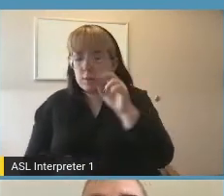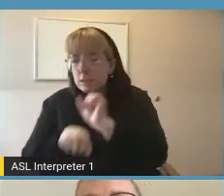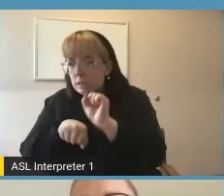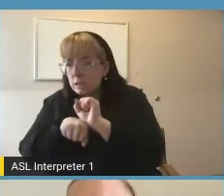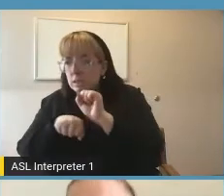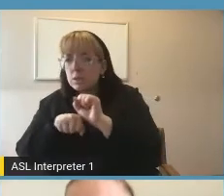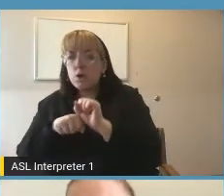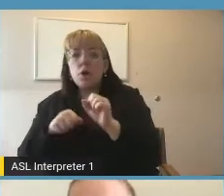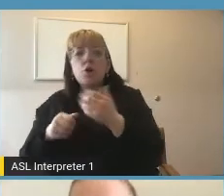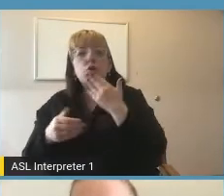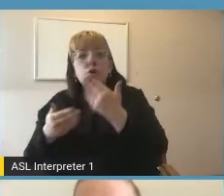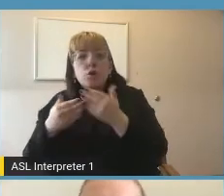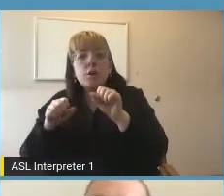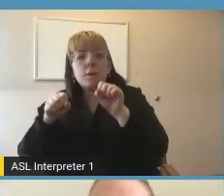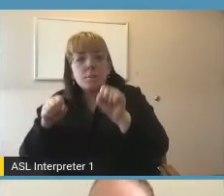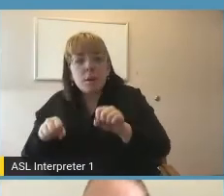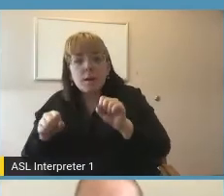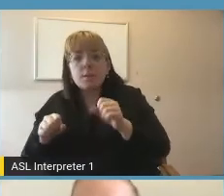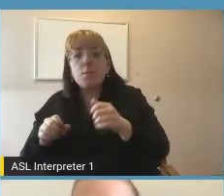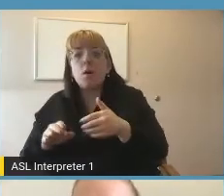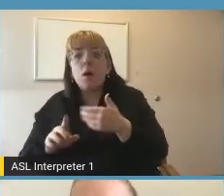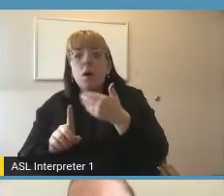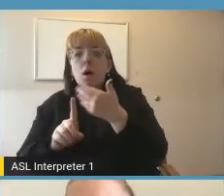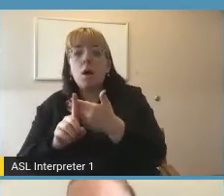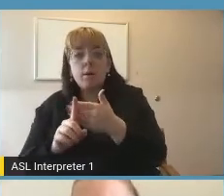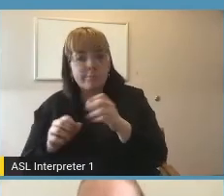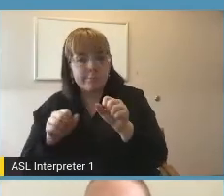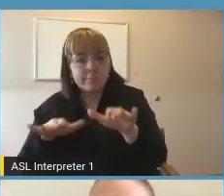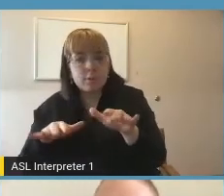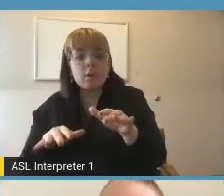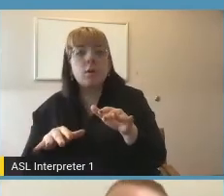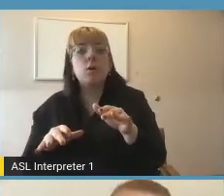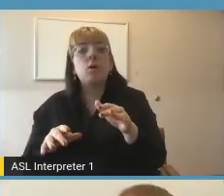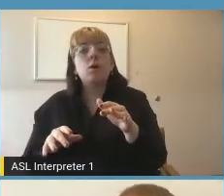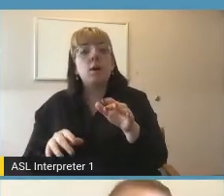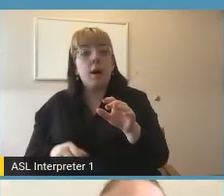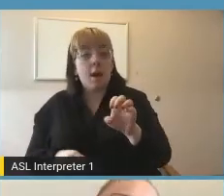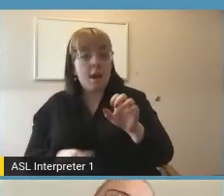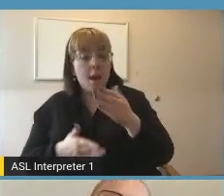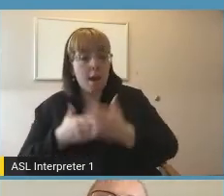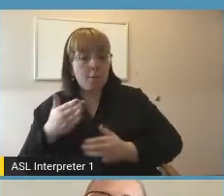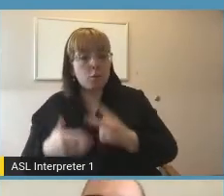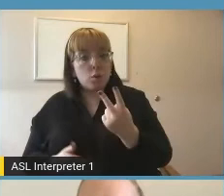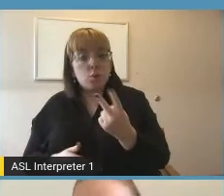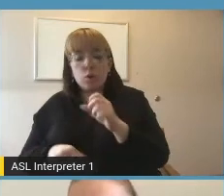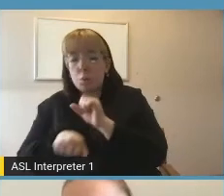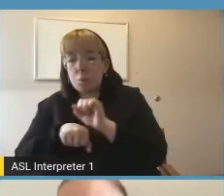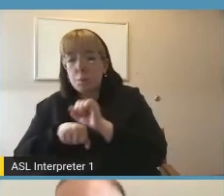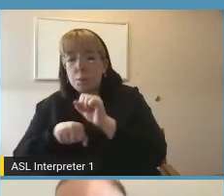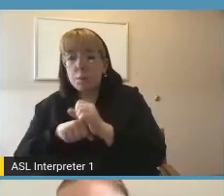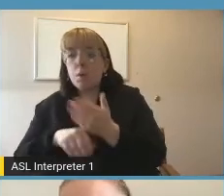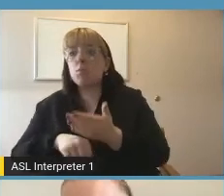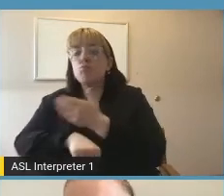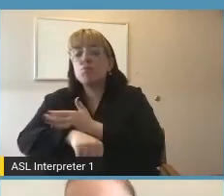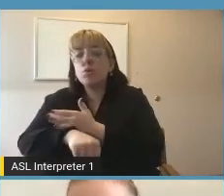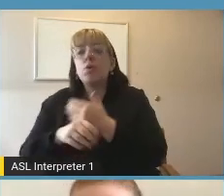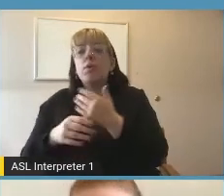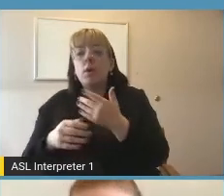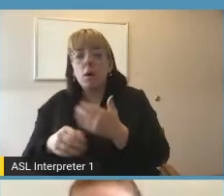then do better on episode 2, get episode two out by your deadline. Work on episode 3, do better and so on and so on.